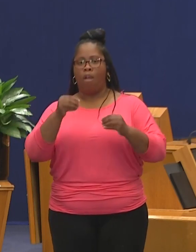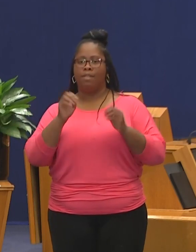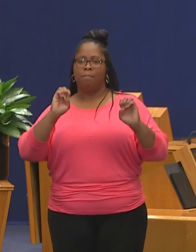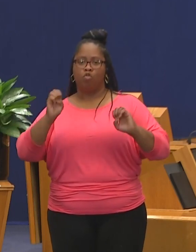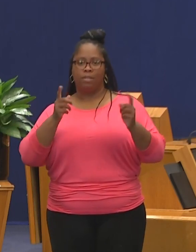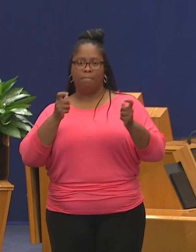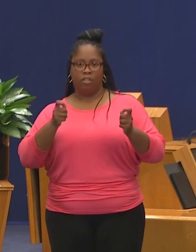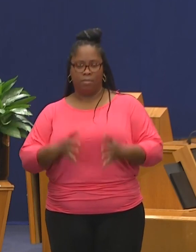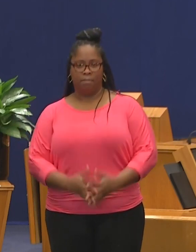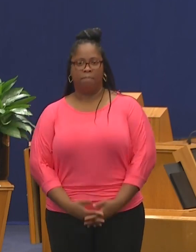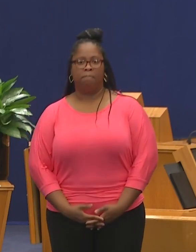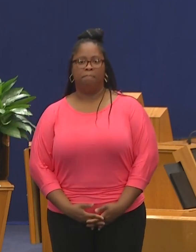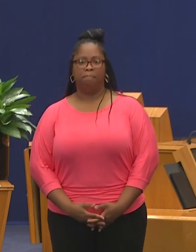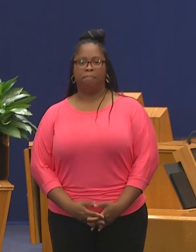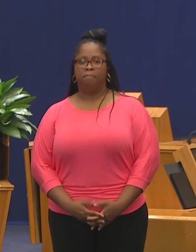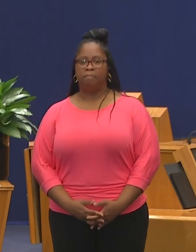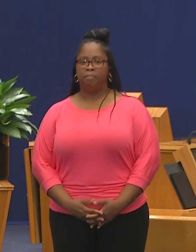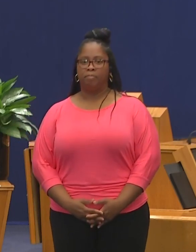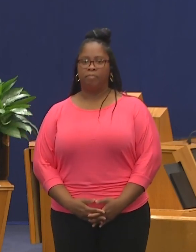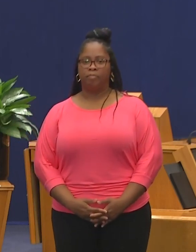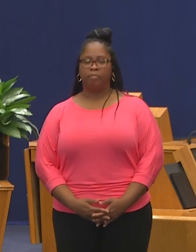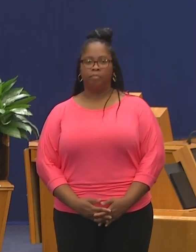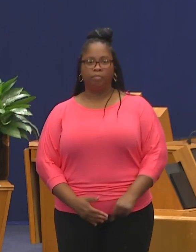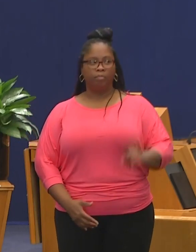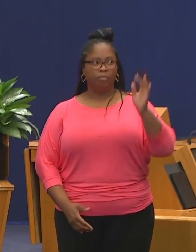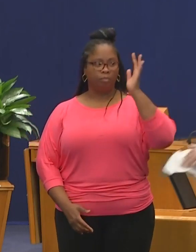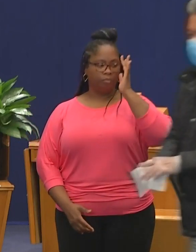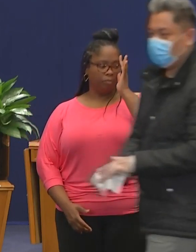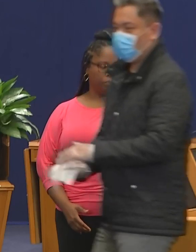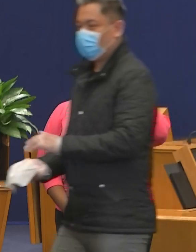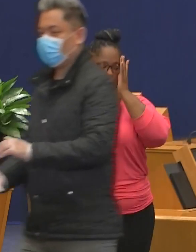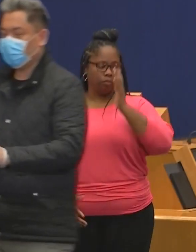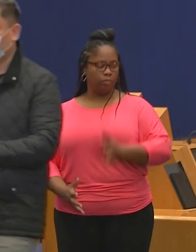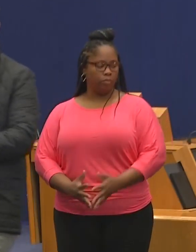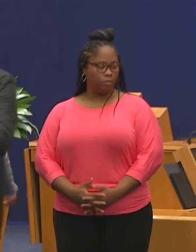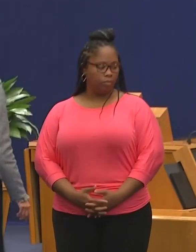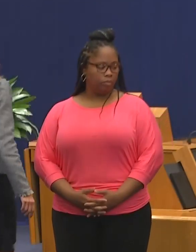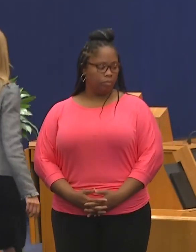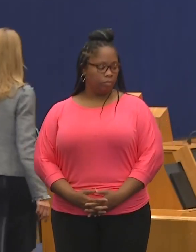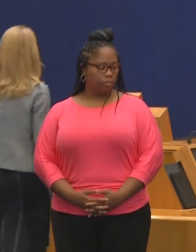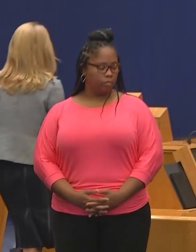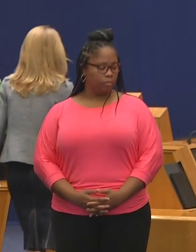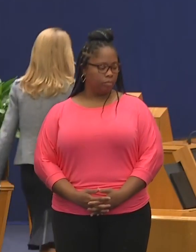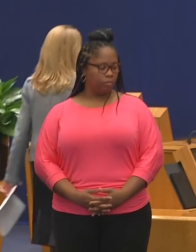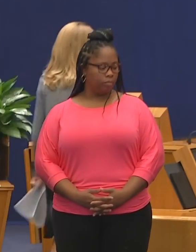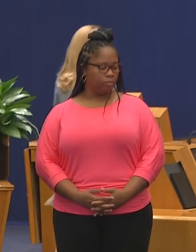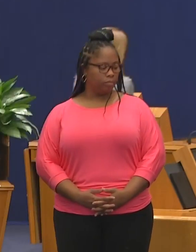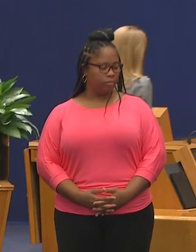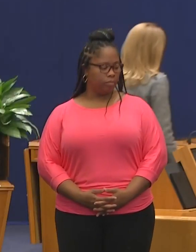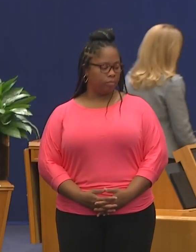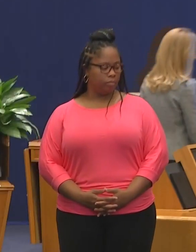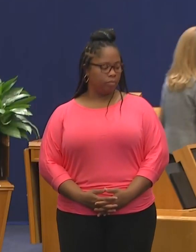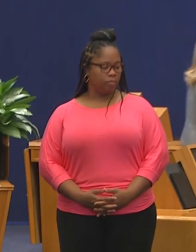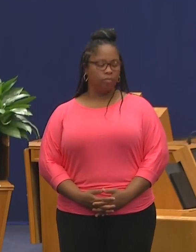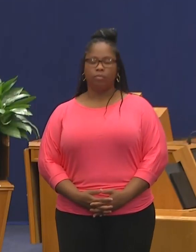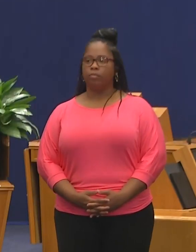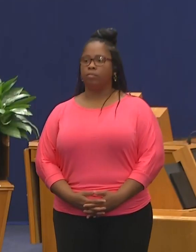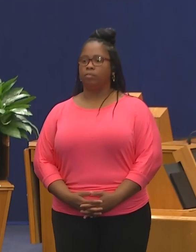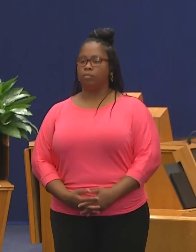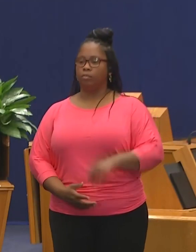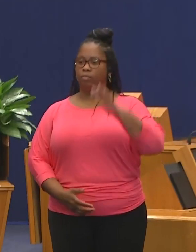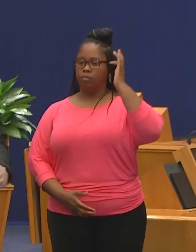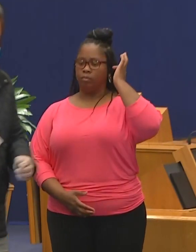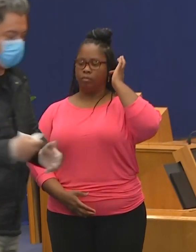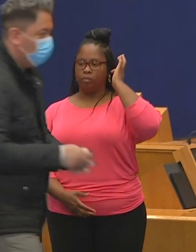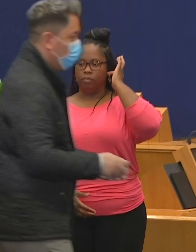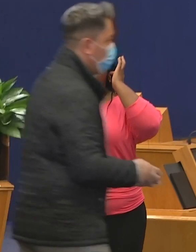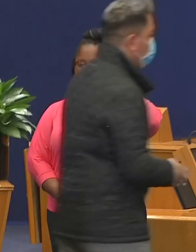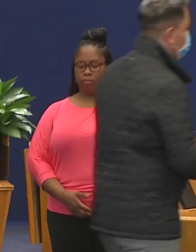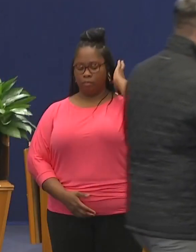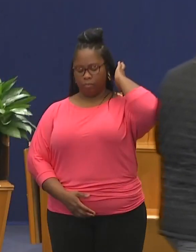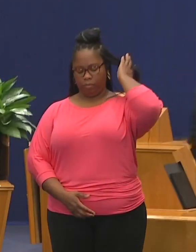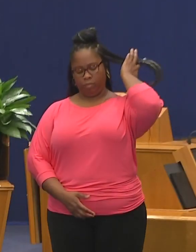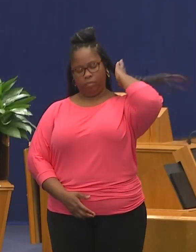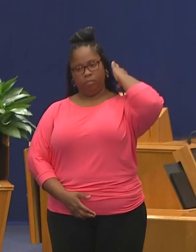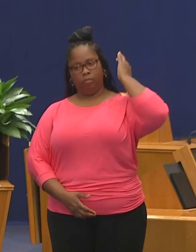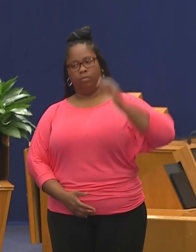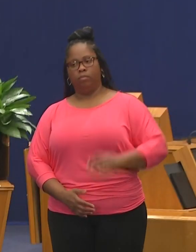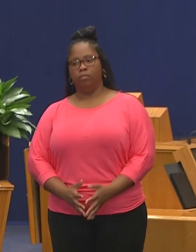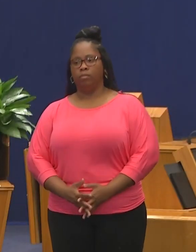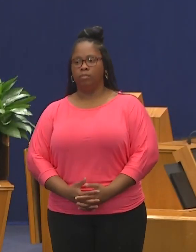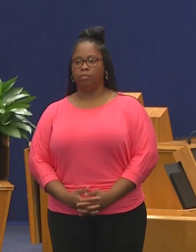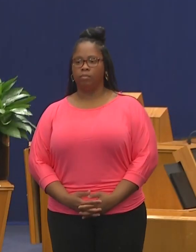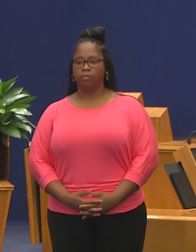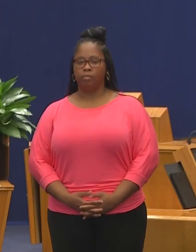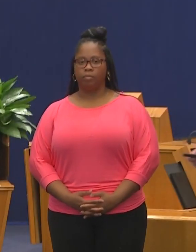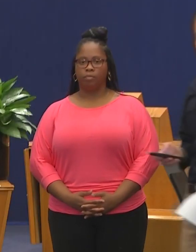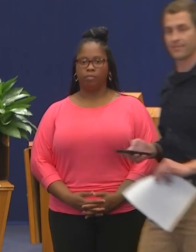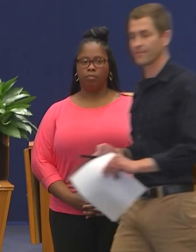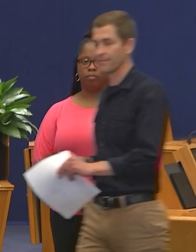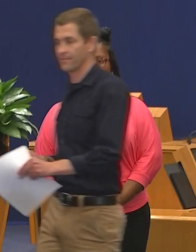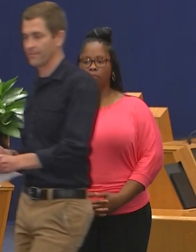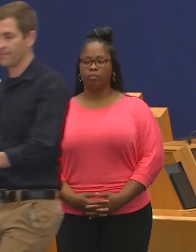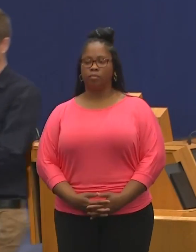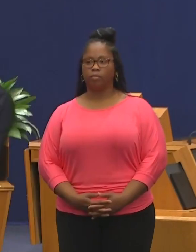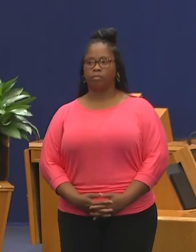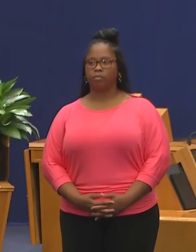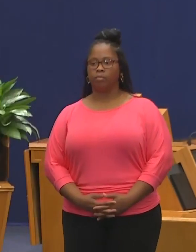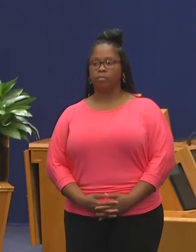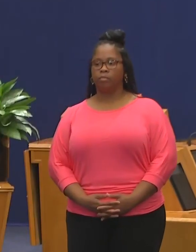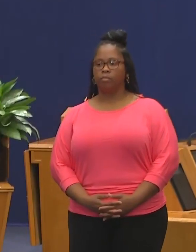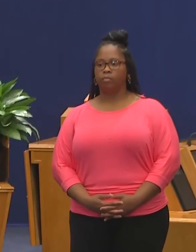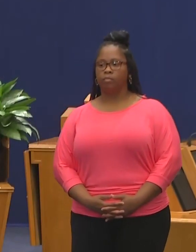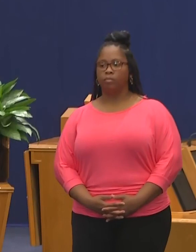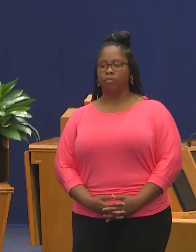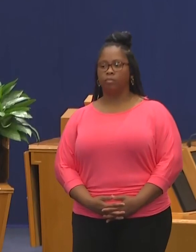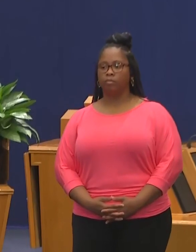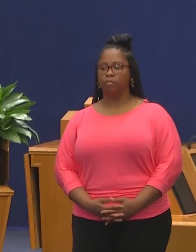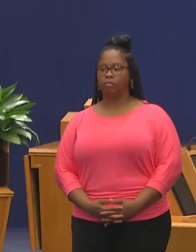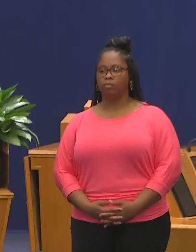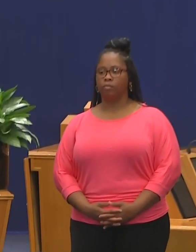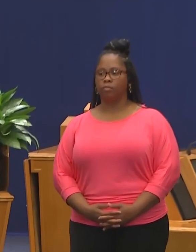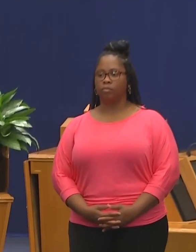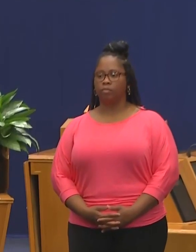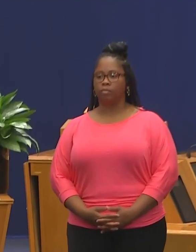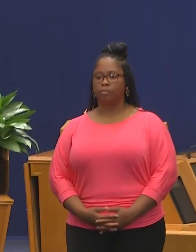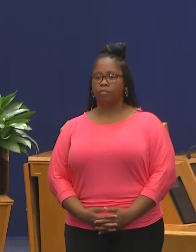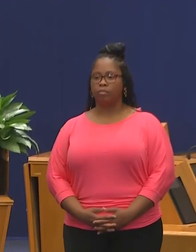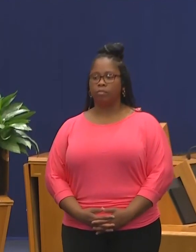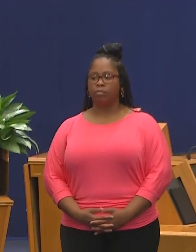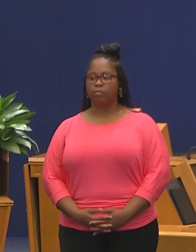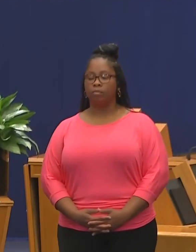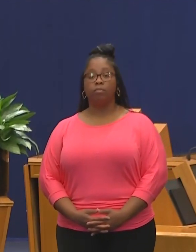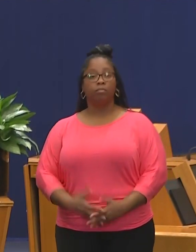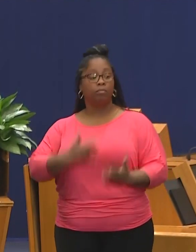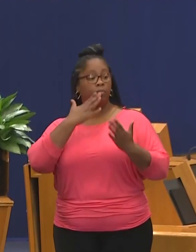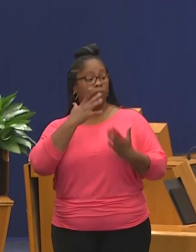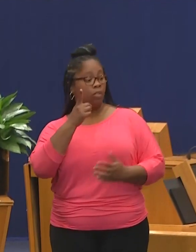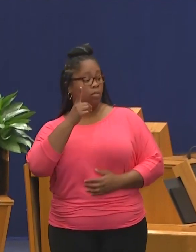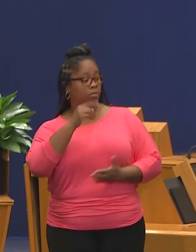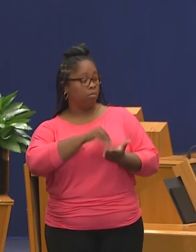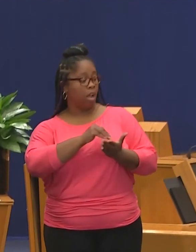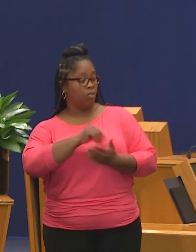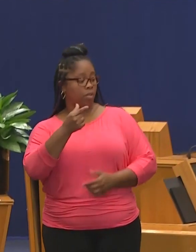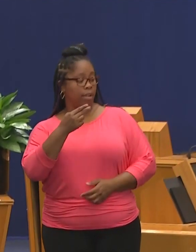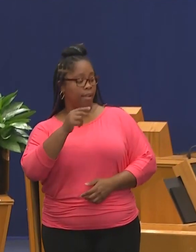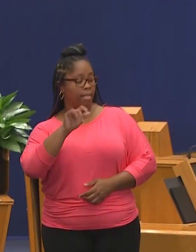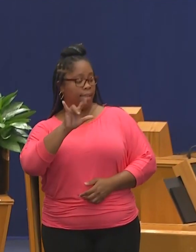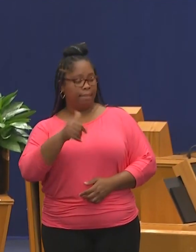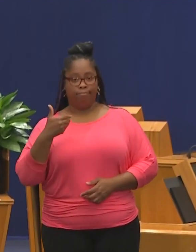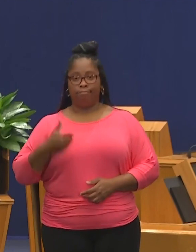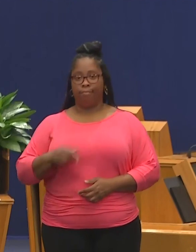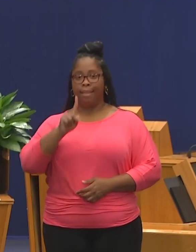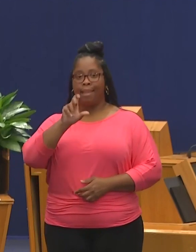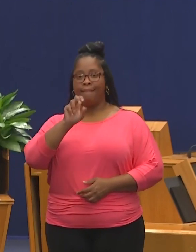KEVIN MCGOWAN, OFFICE OF